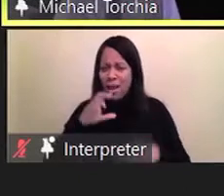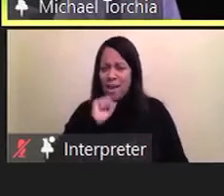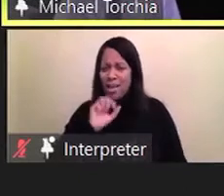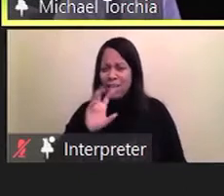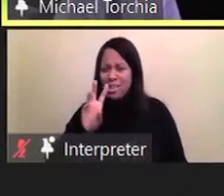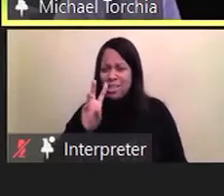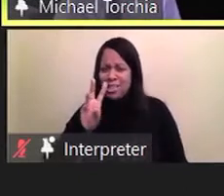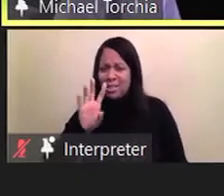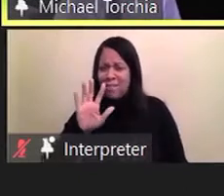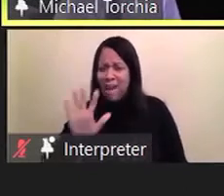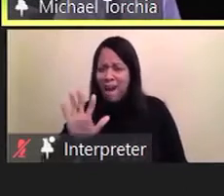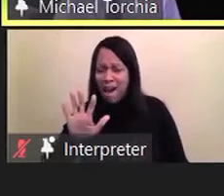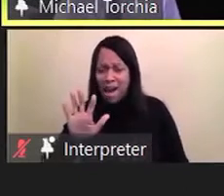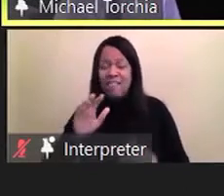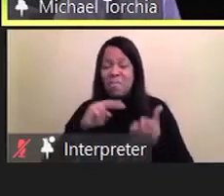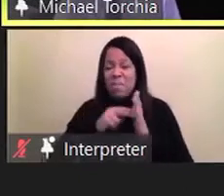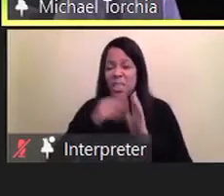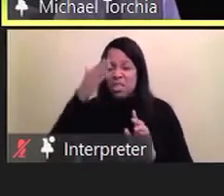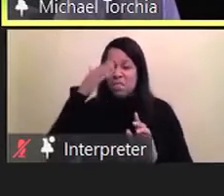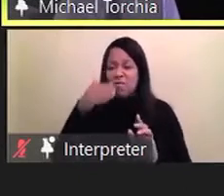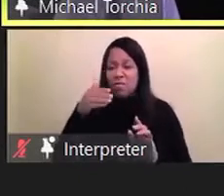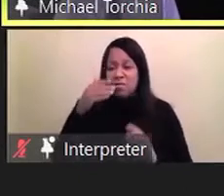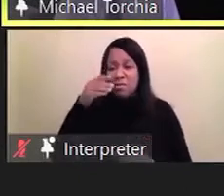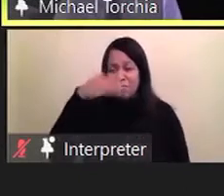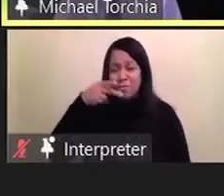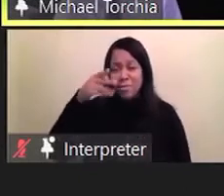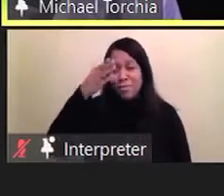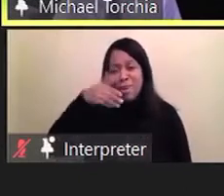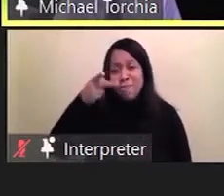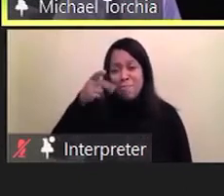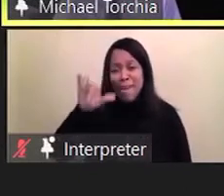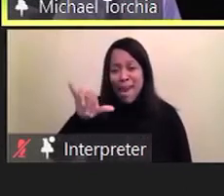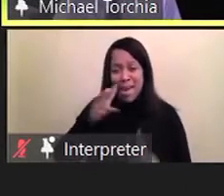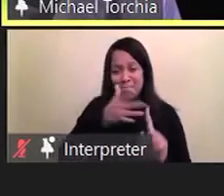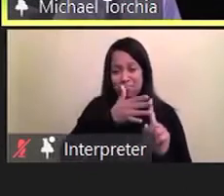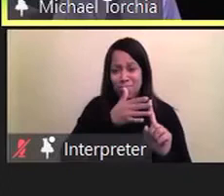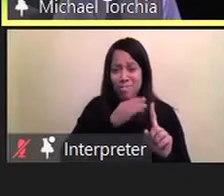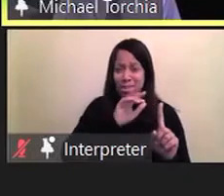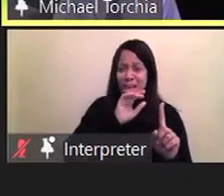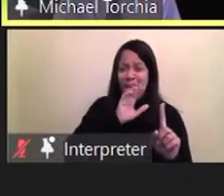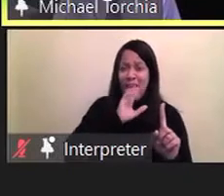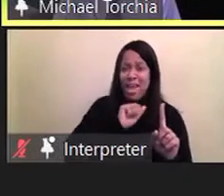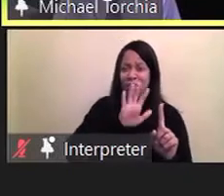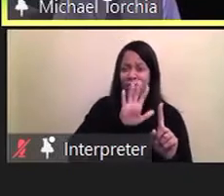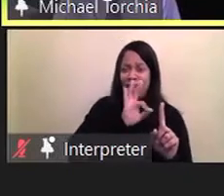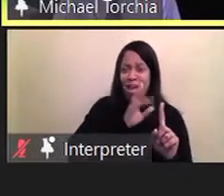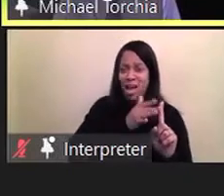That's a bad day for the employer. They can award emotional distress damages,